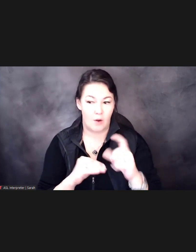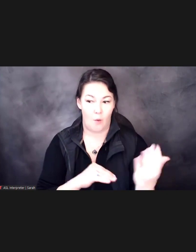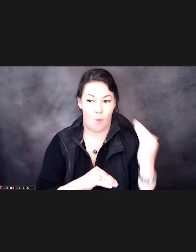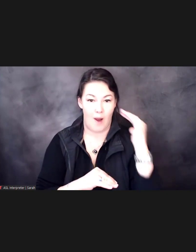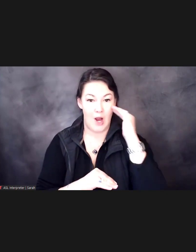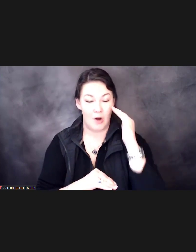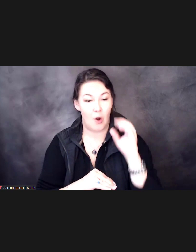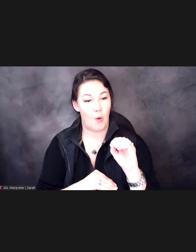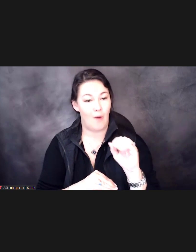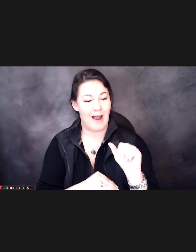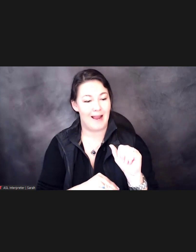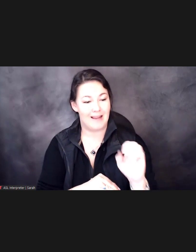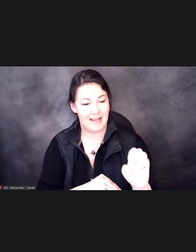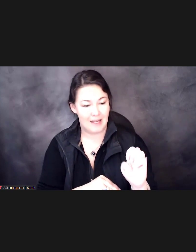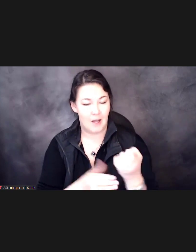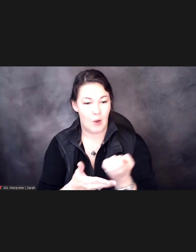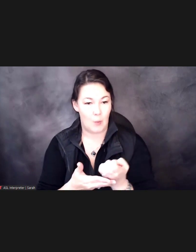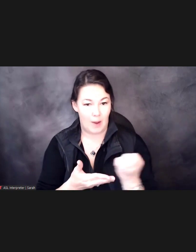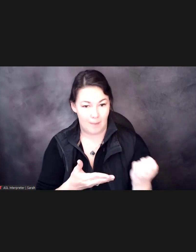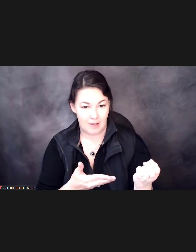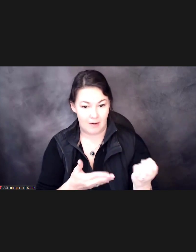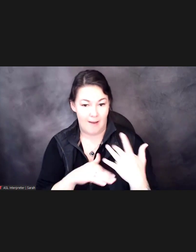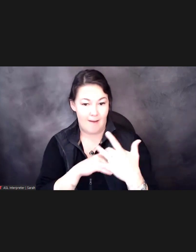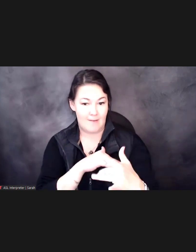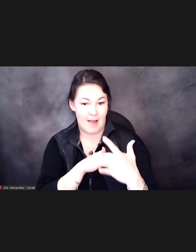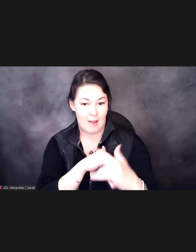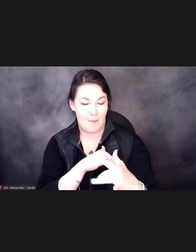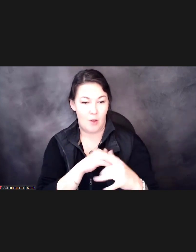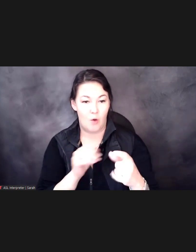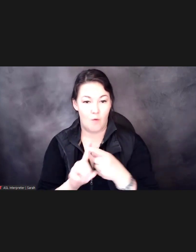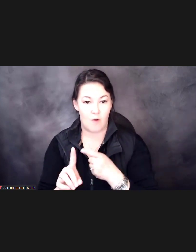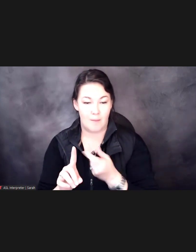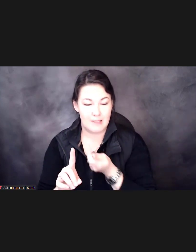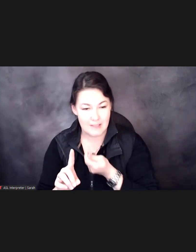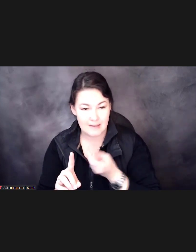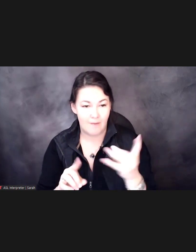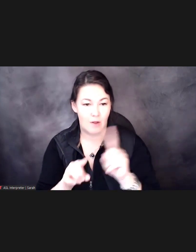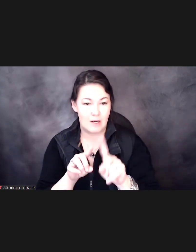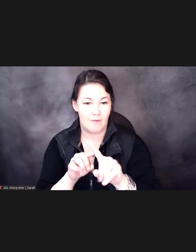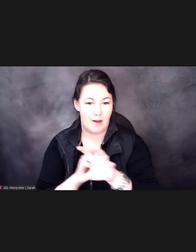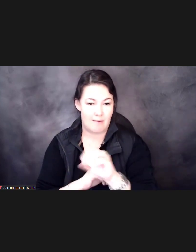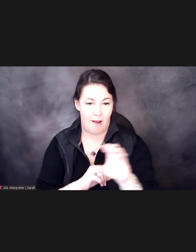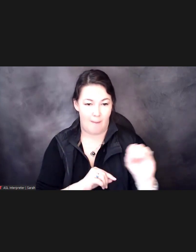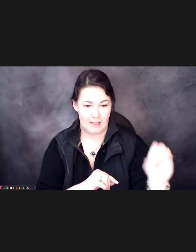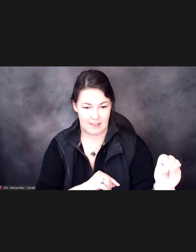You should be aware that OA OAE equipment is available from several